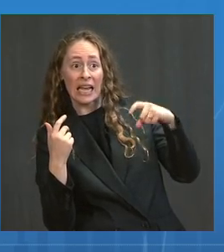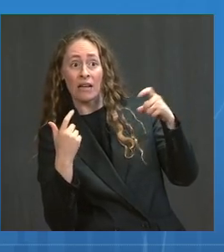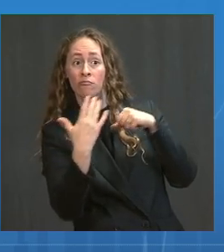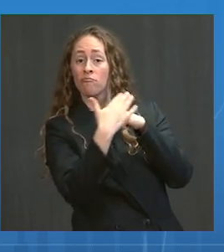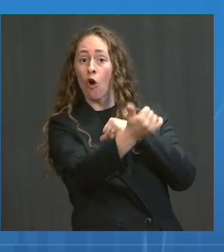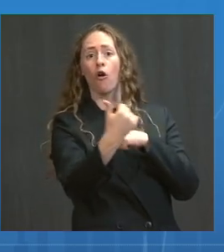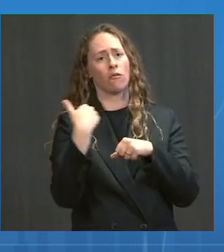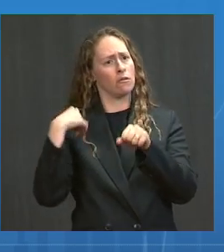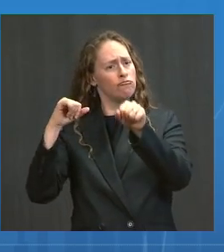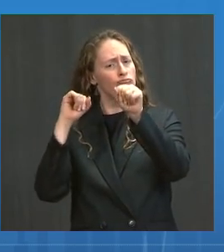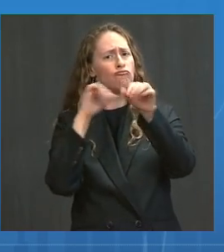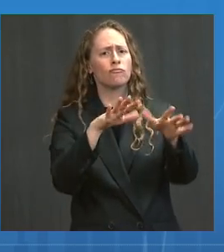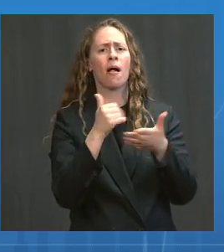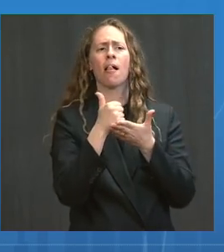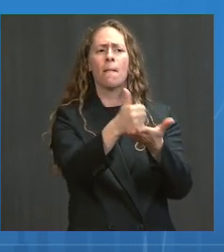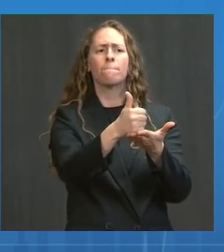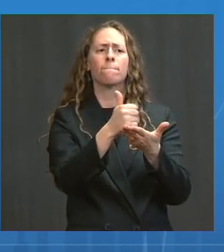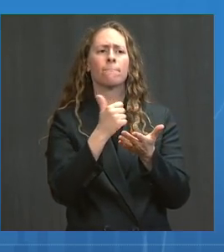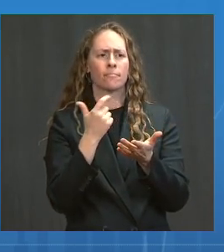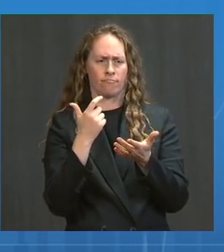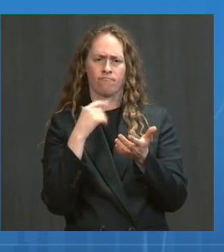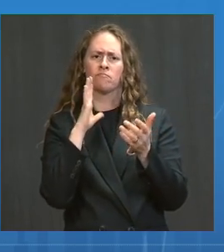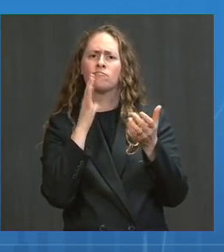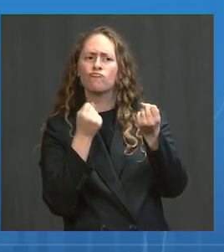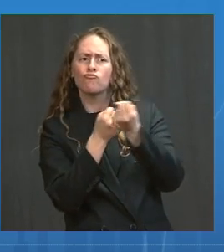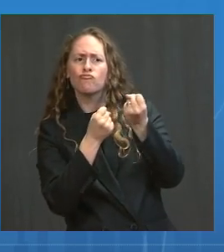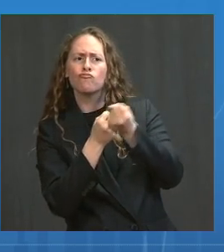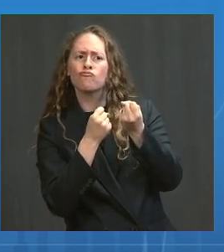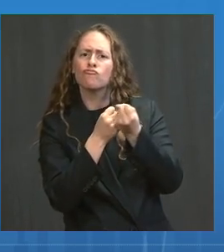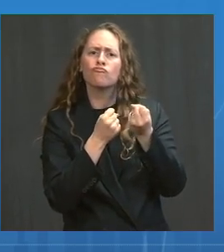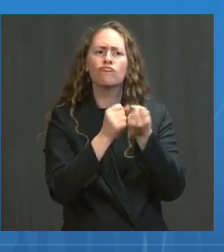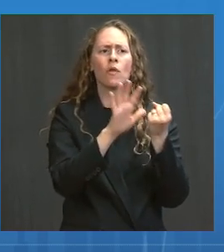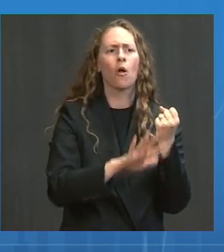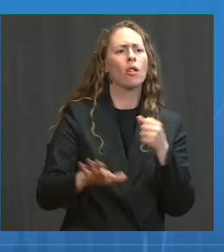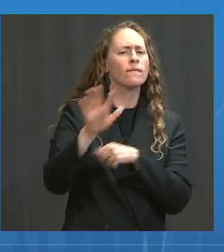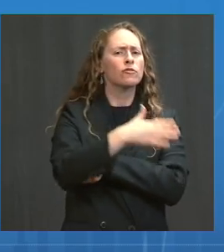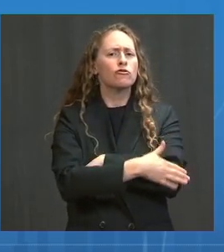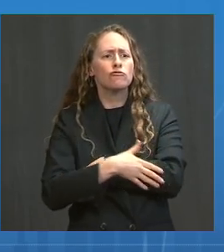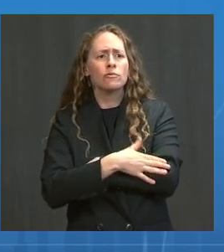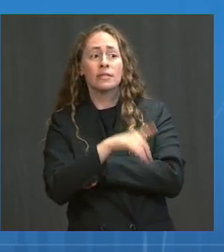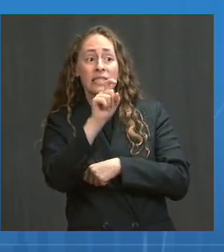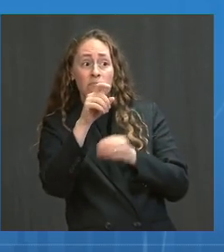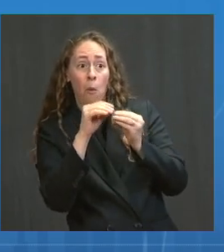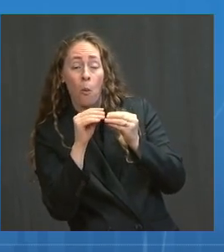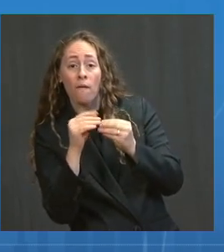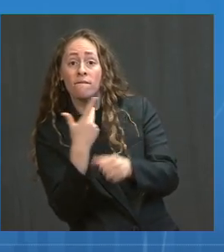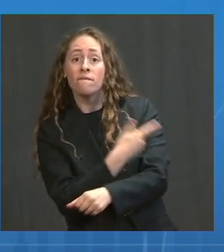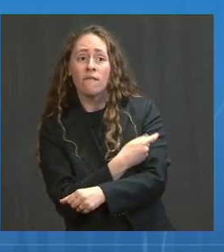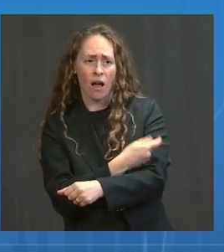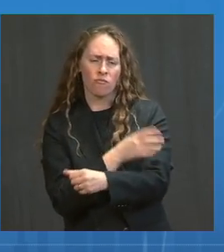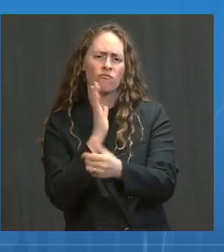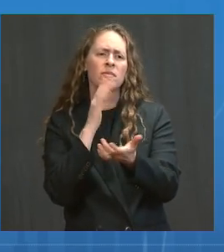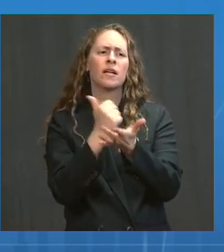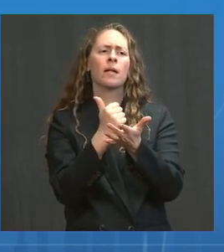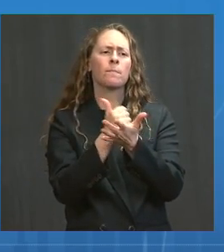And as we continue to work with communities across the country to get more shots in arms, we will also be working with governors and state